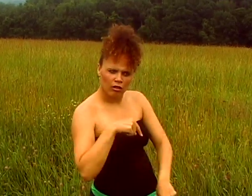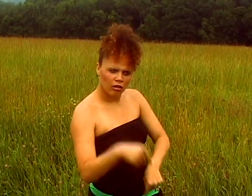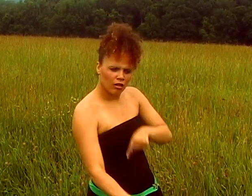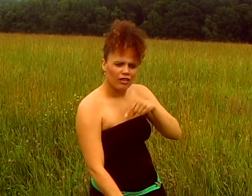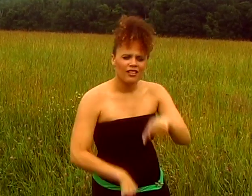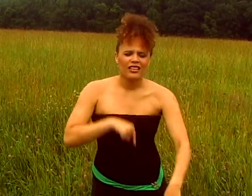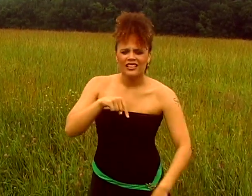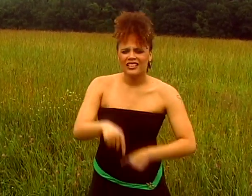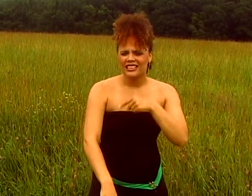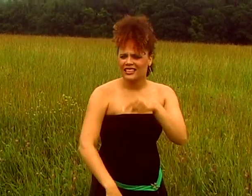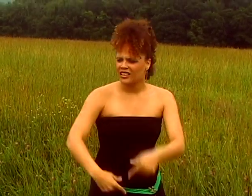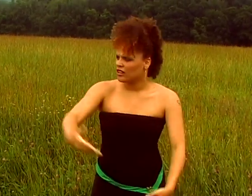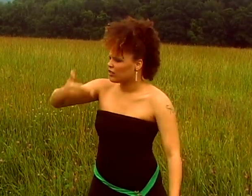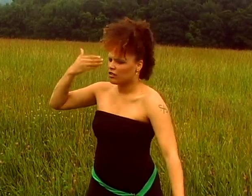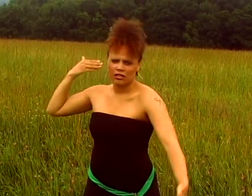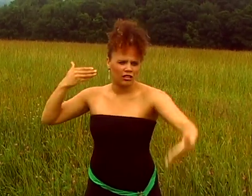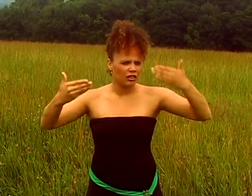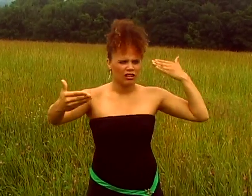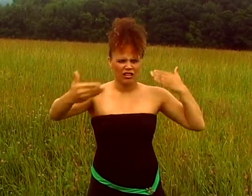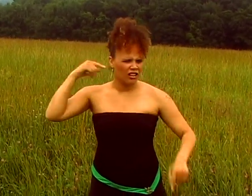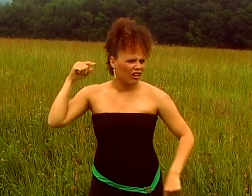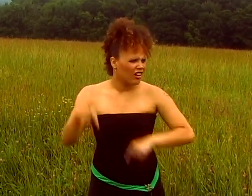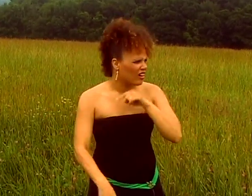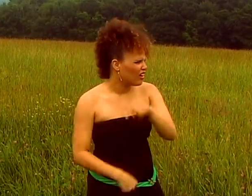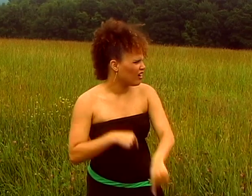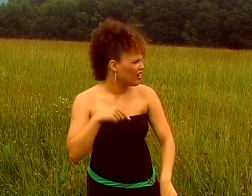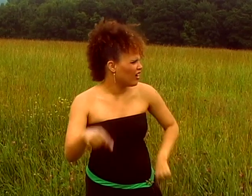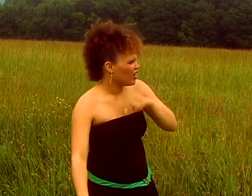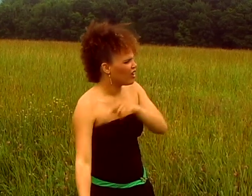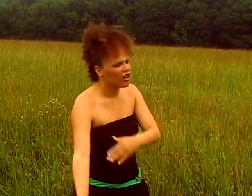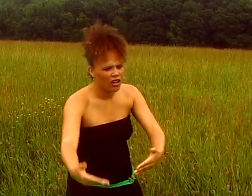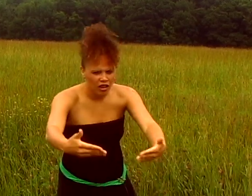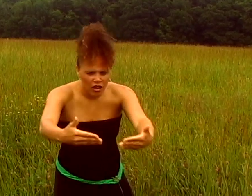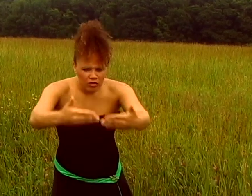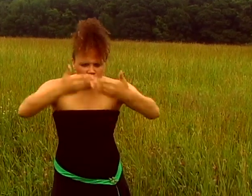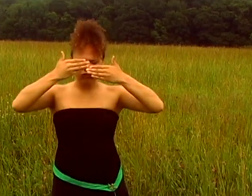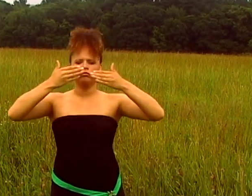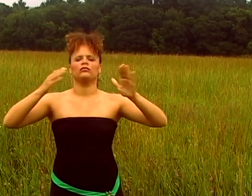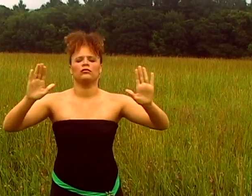The highways of the fast and --